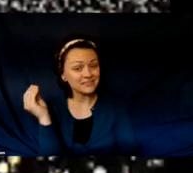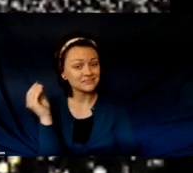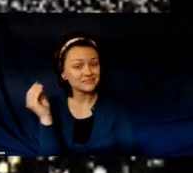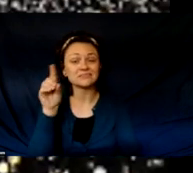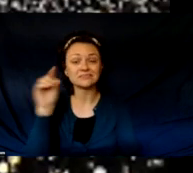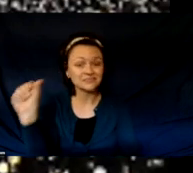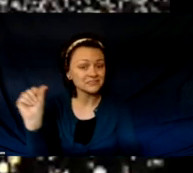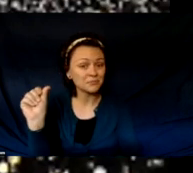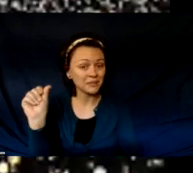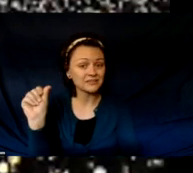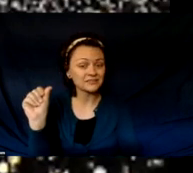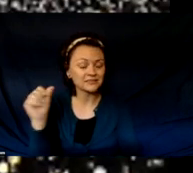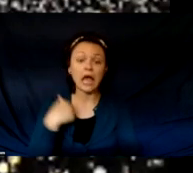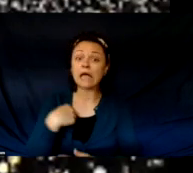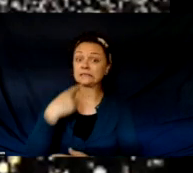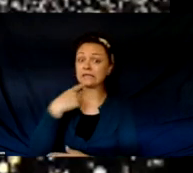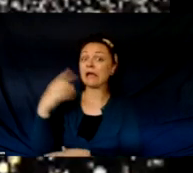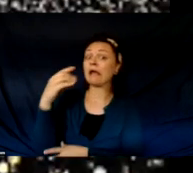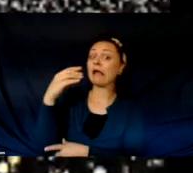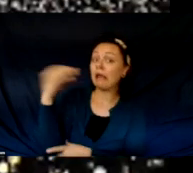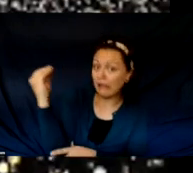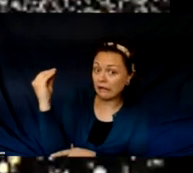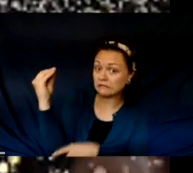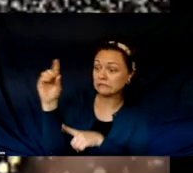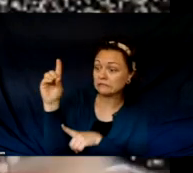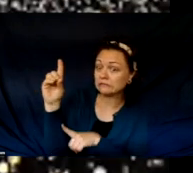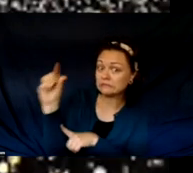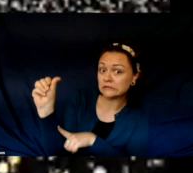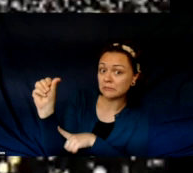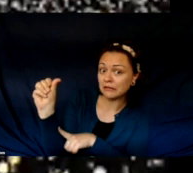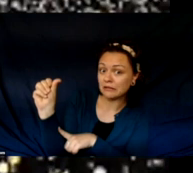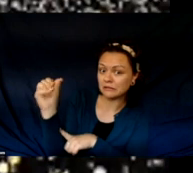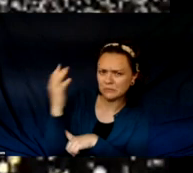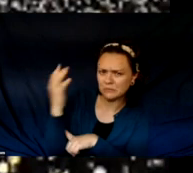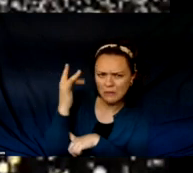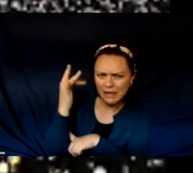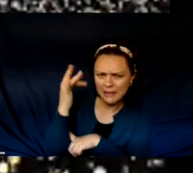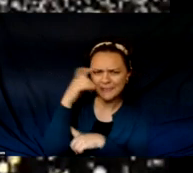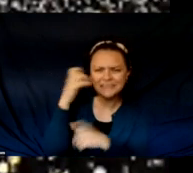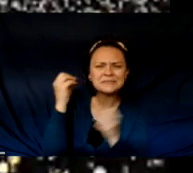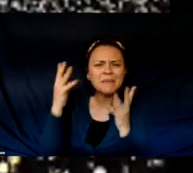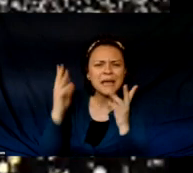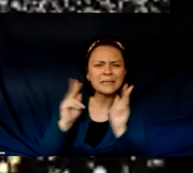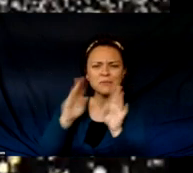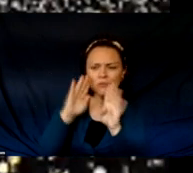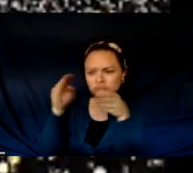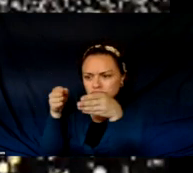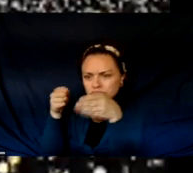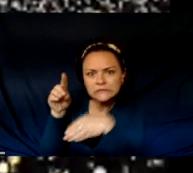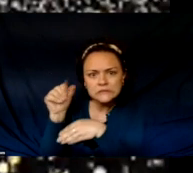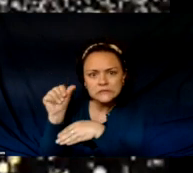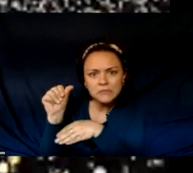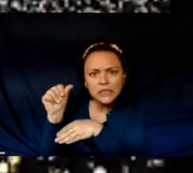I say and because many times people just look at the disability and want to triage that